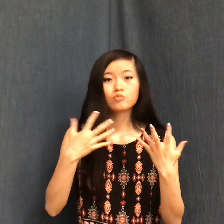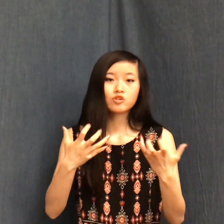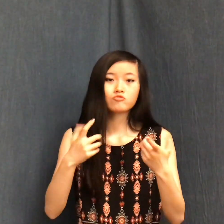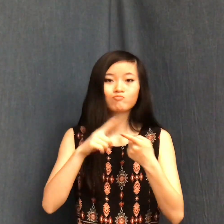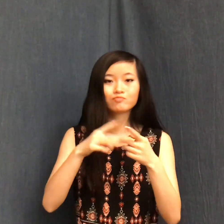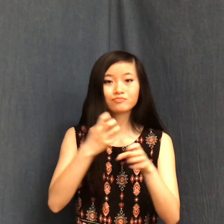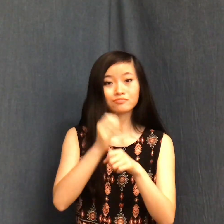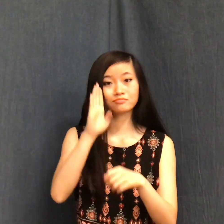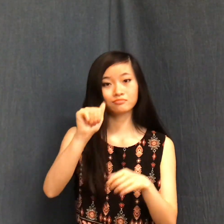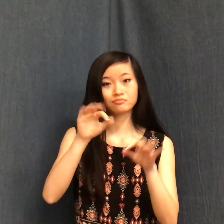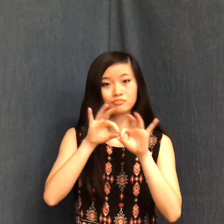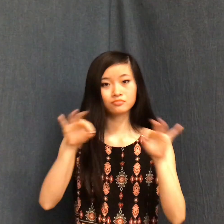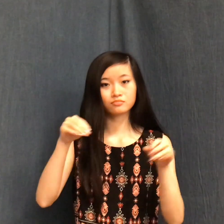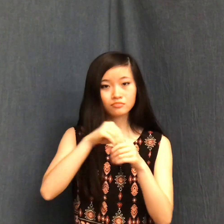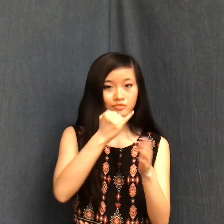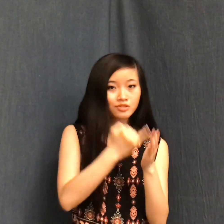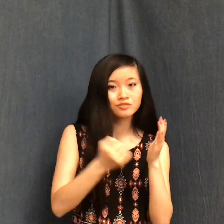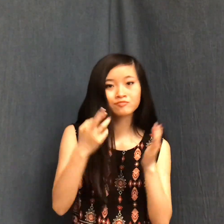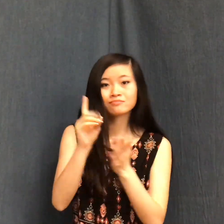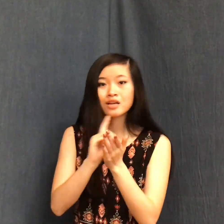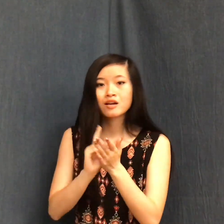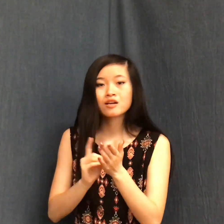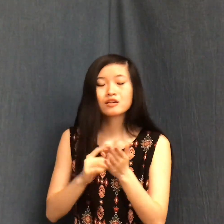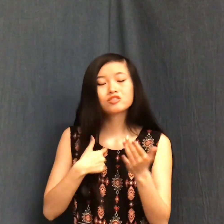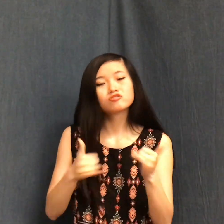I want to get a bachelor's degree in art or design.